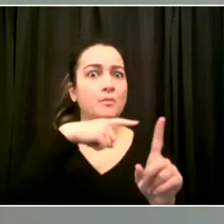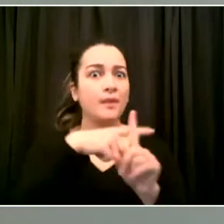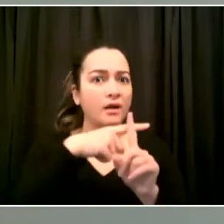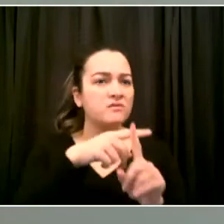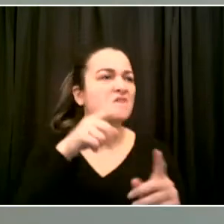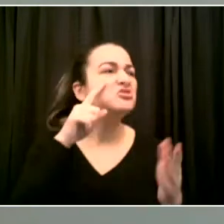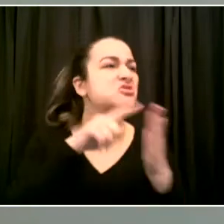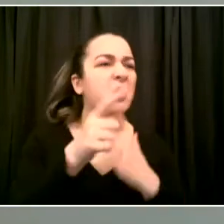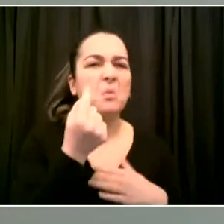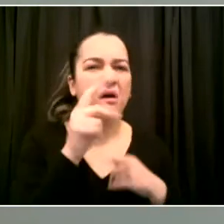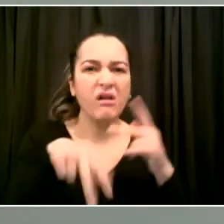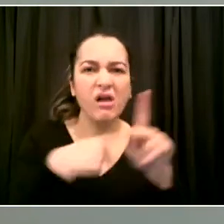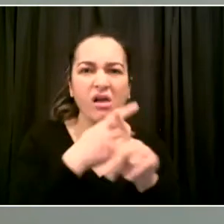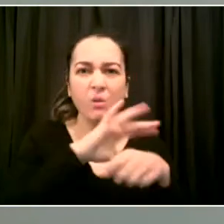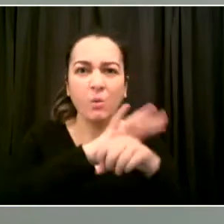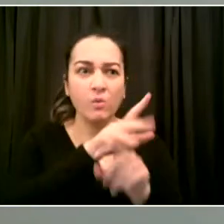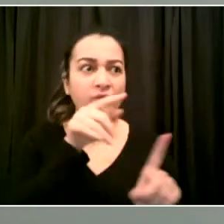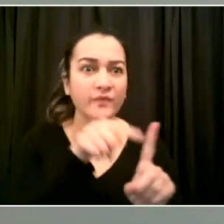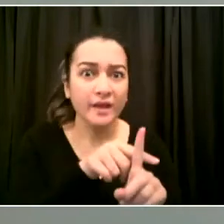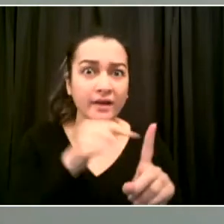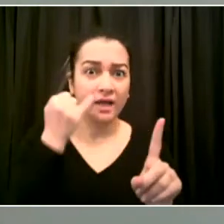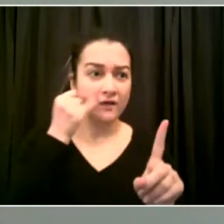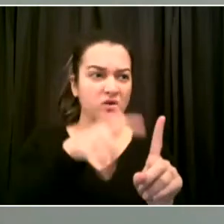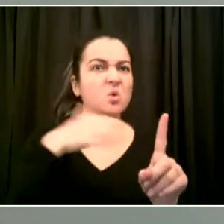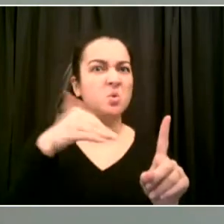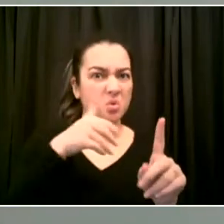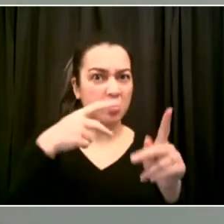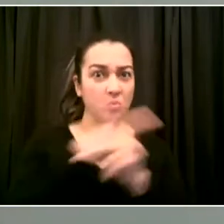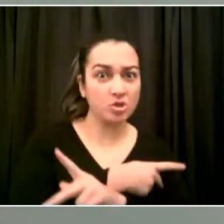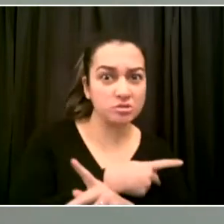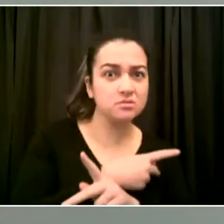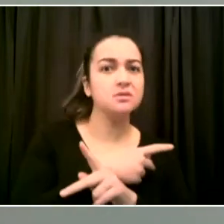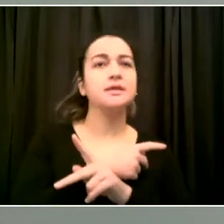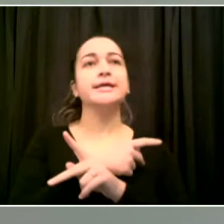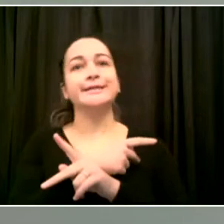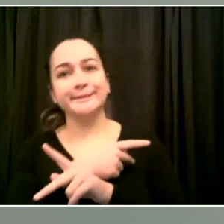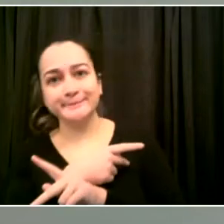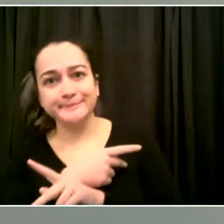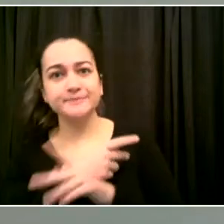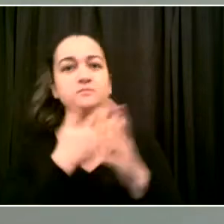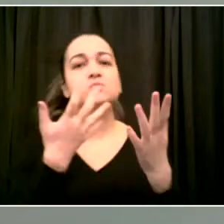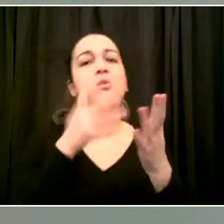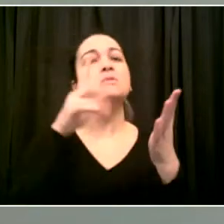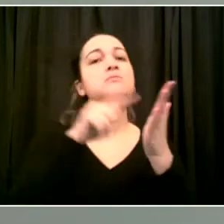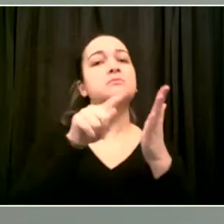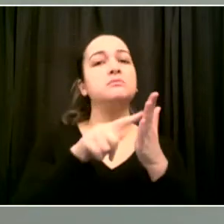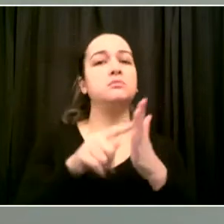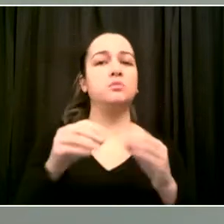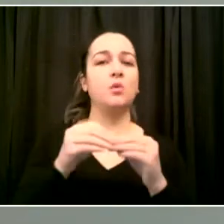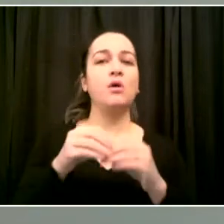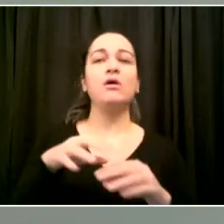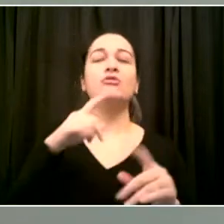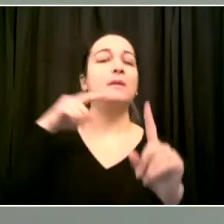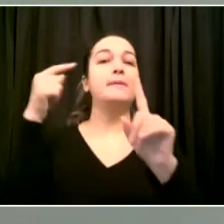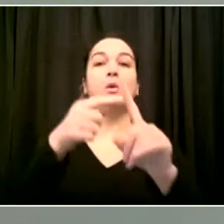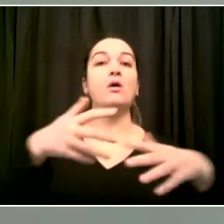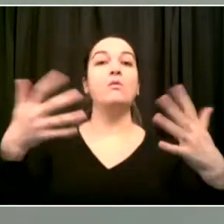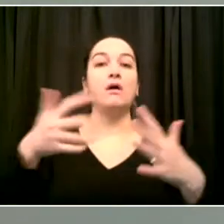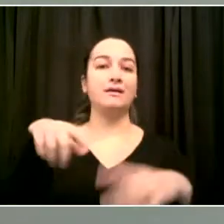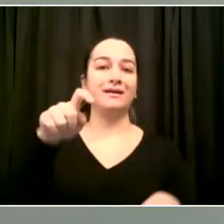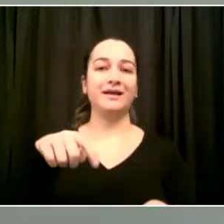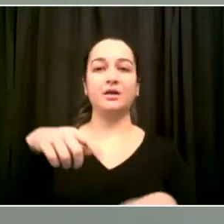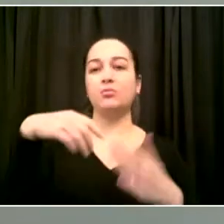PIECES OF